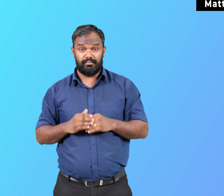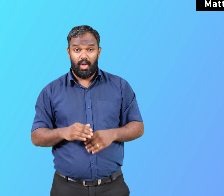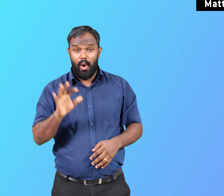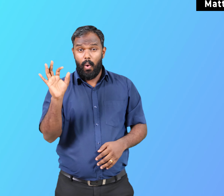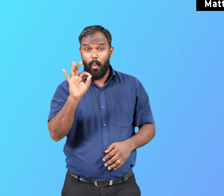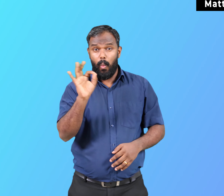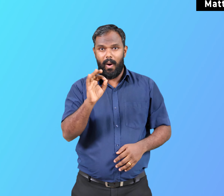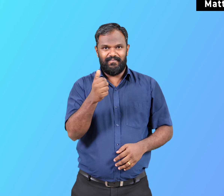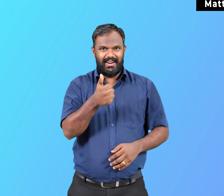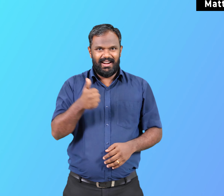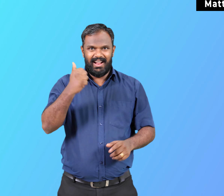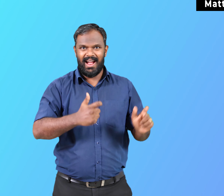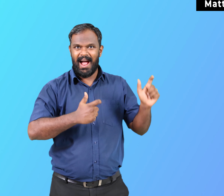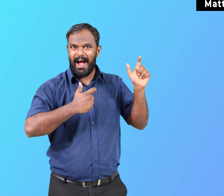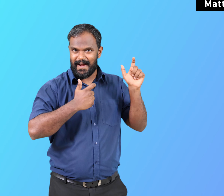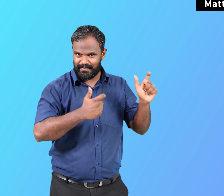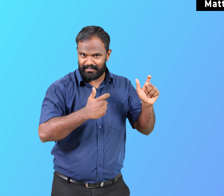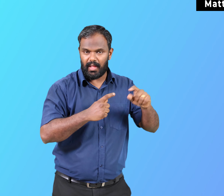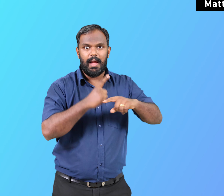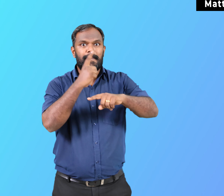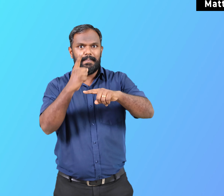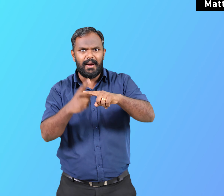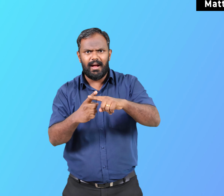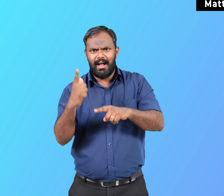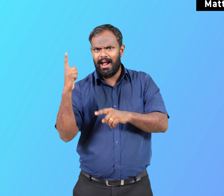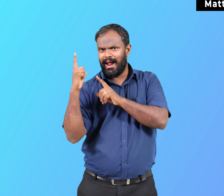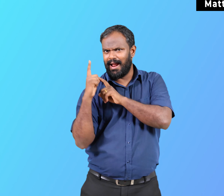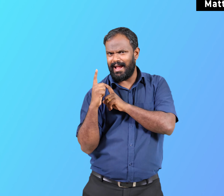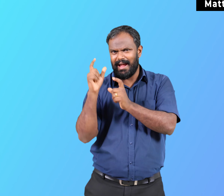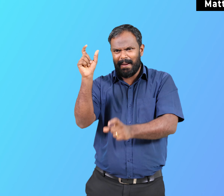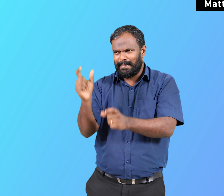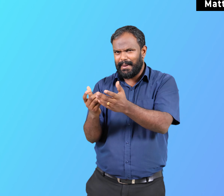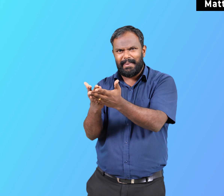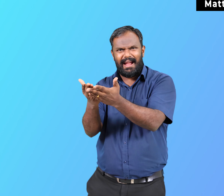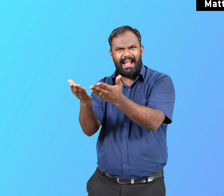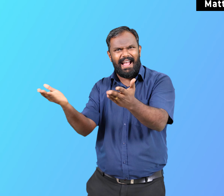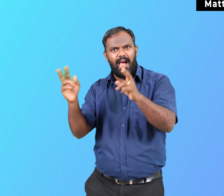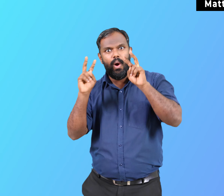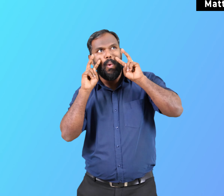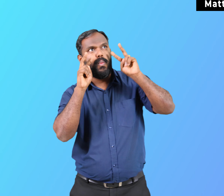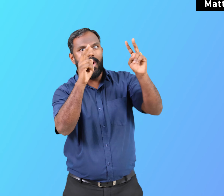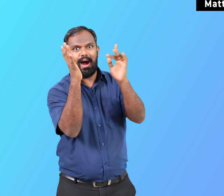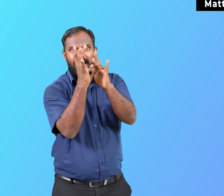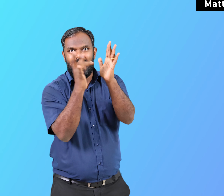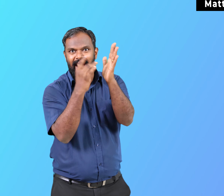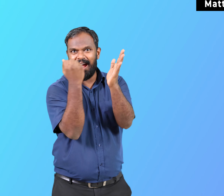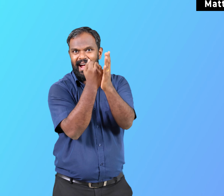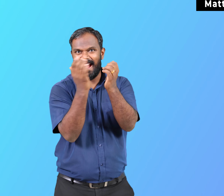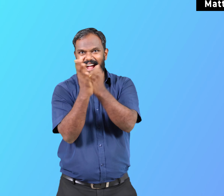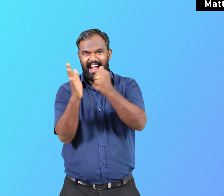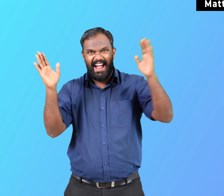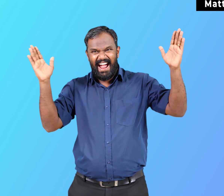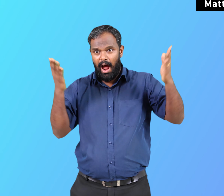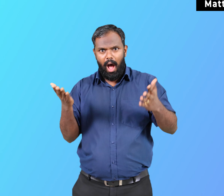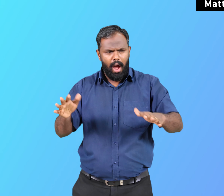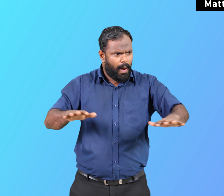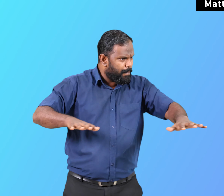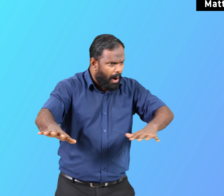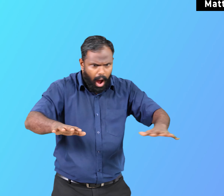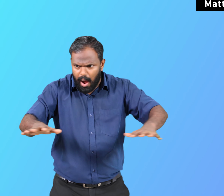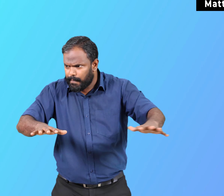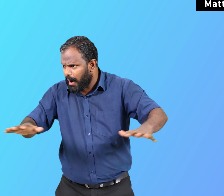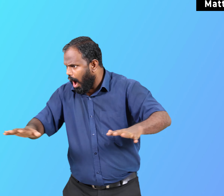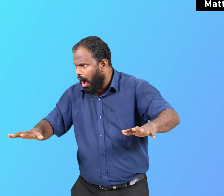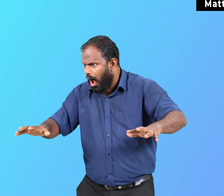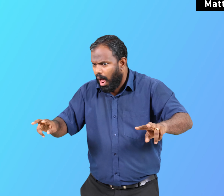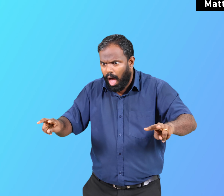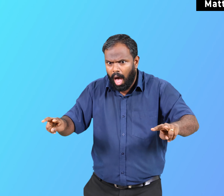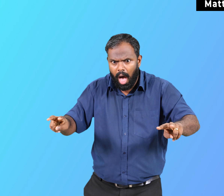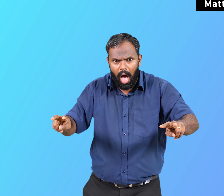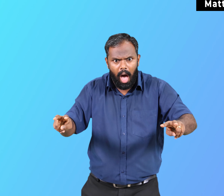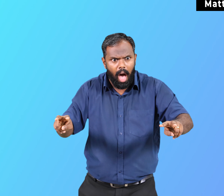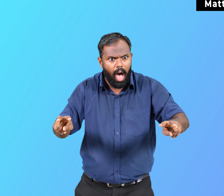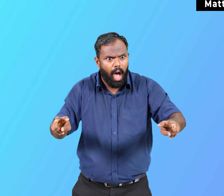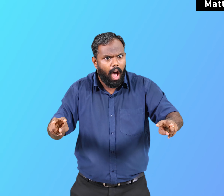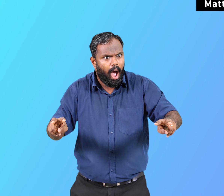The army officer and the soldiers guarding Jesus were terribly frightened by the earthquake and everything